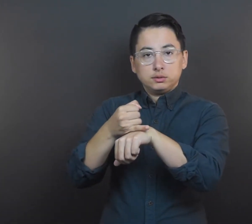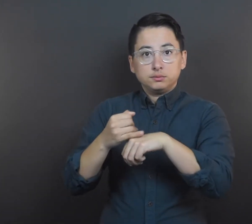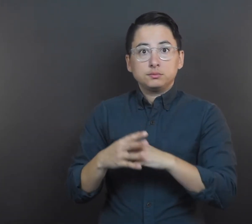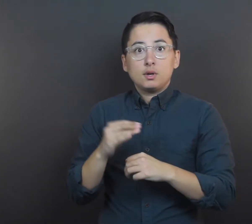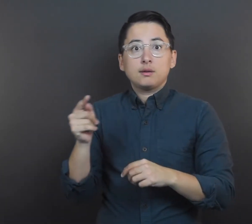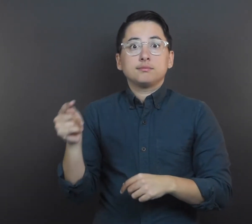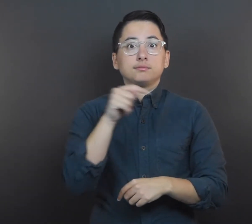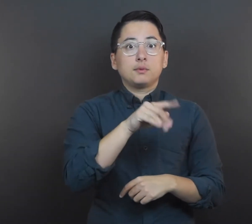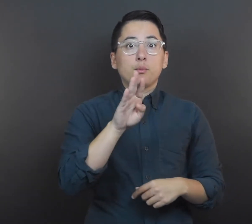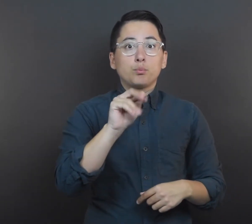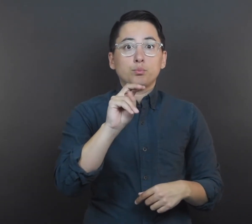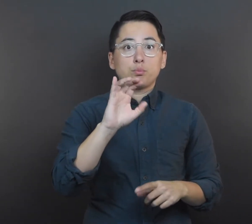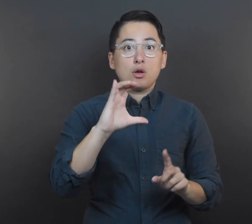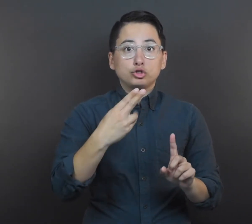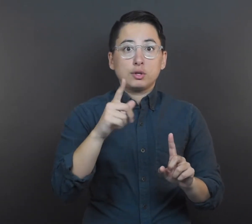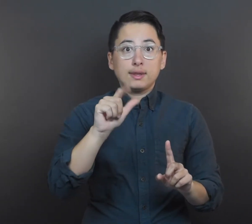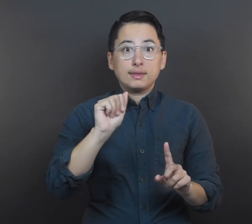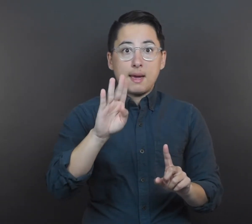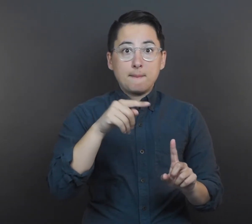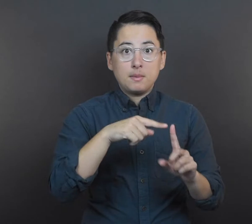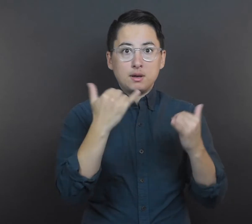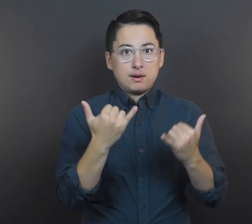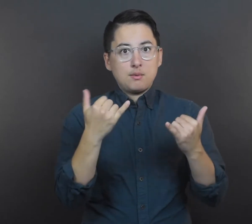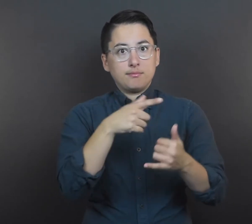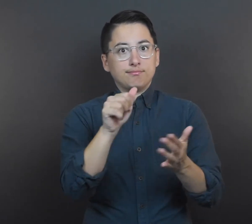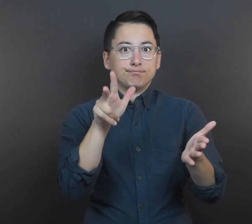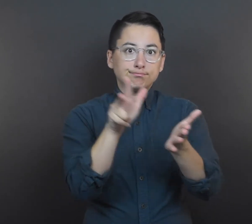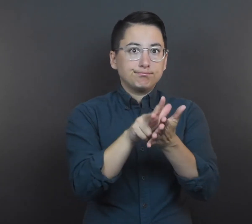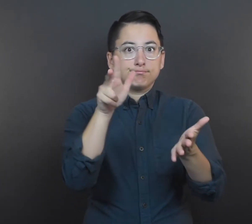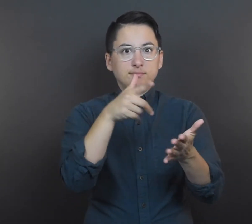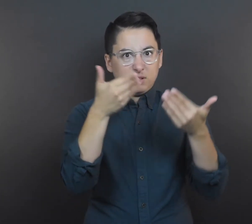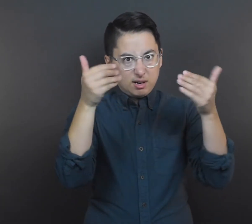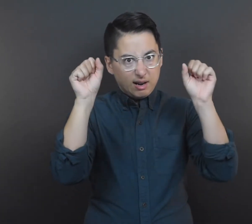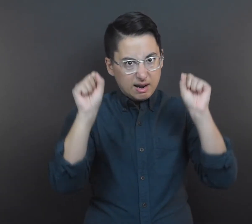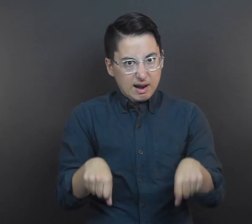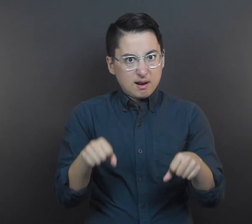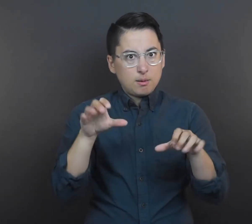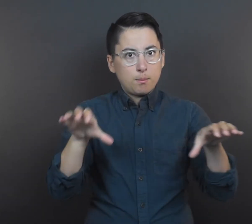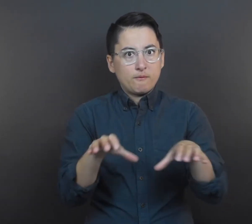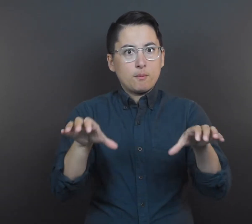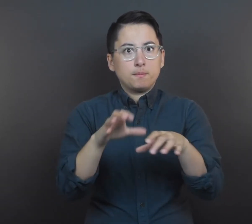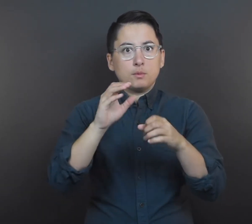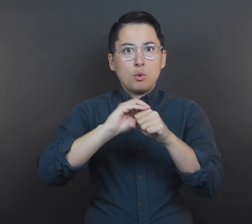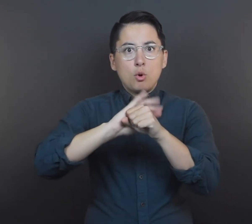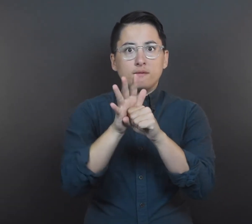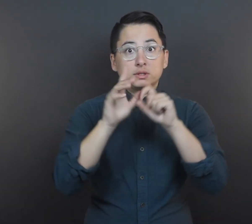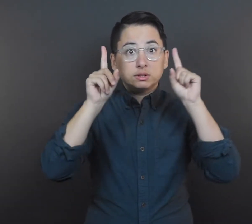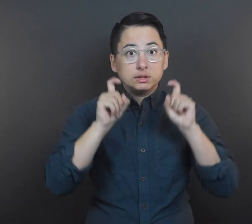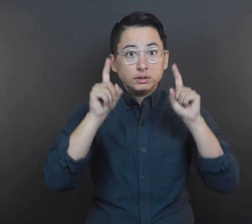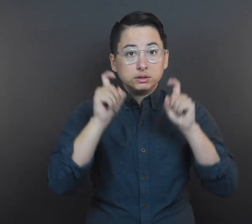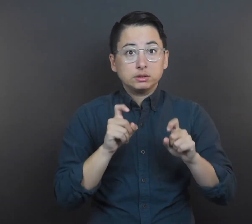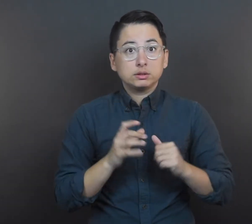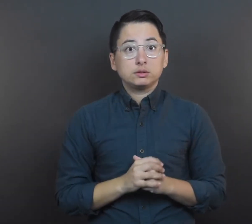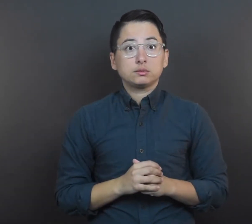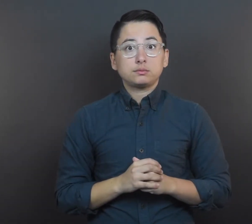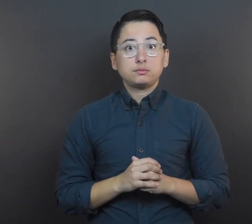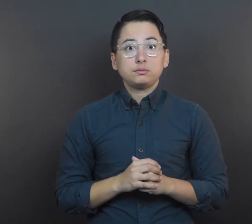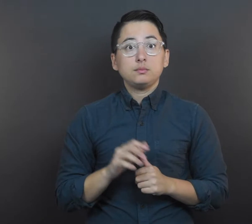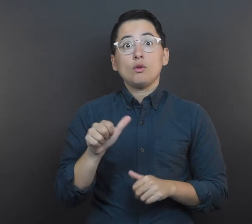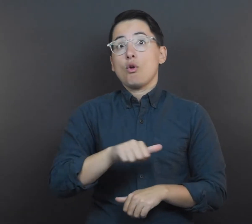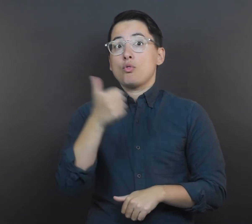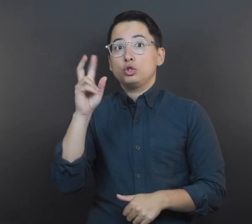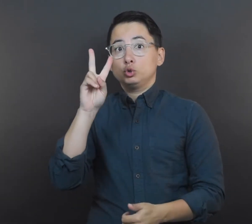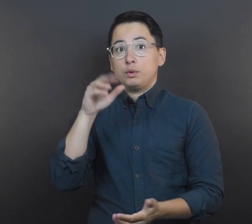and in the branch laboratory, which is now authorized to perform coronavirus testing.